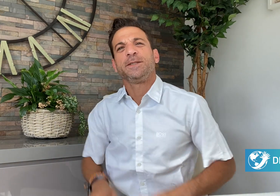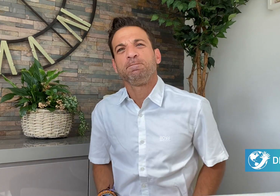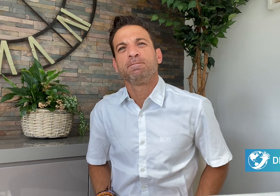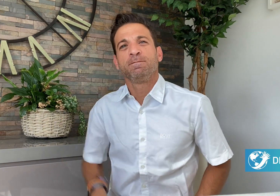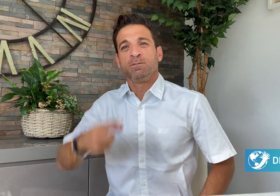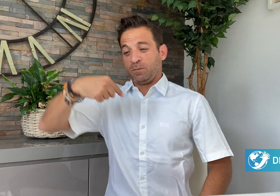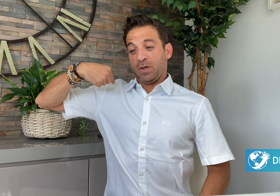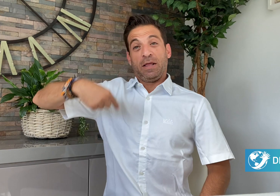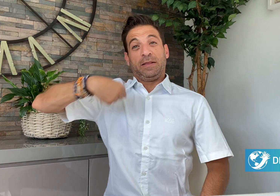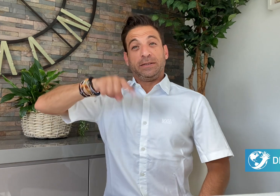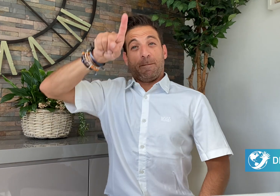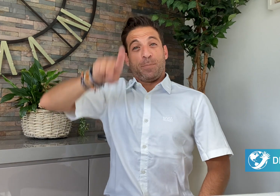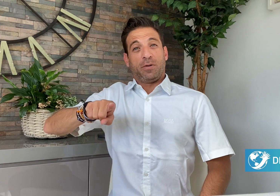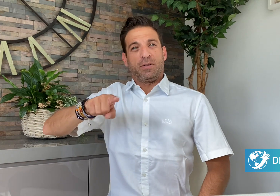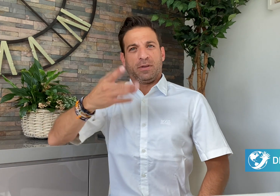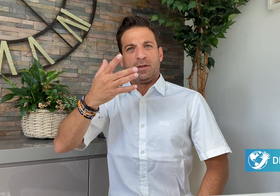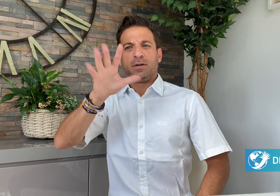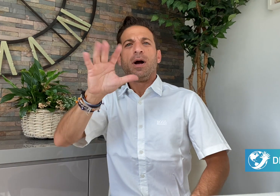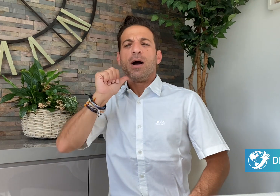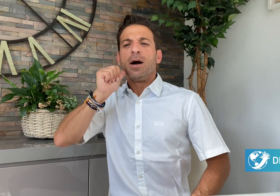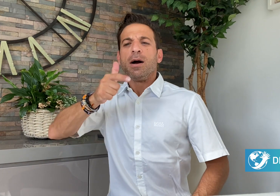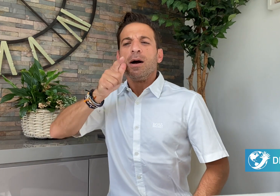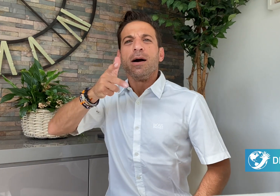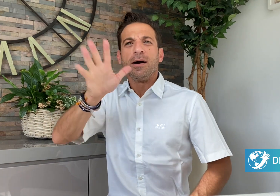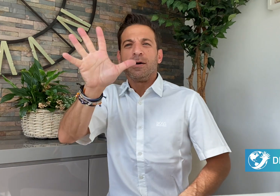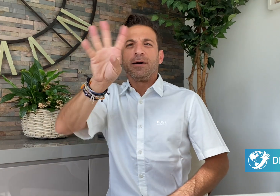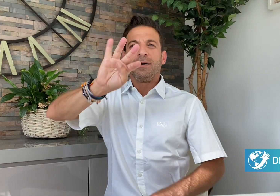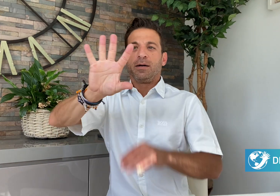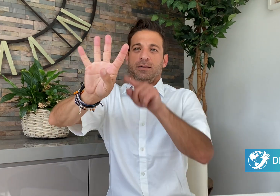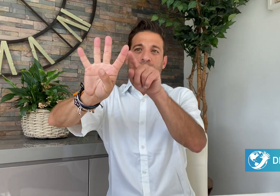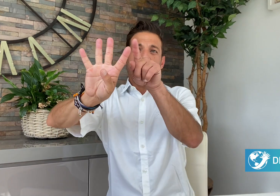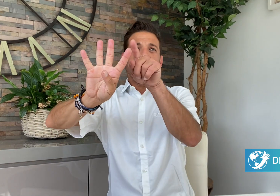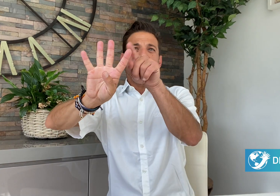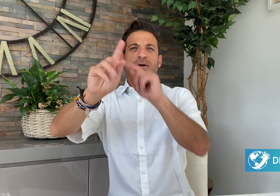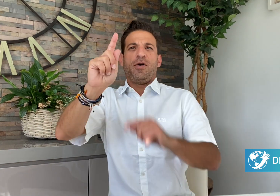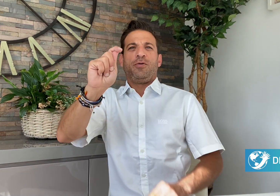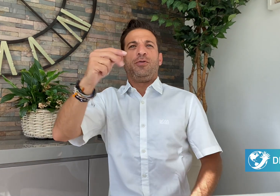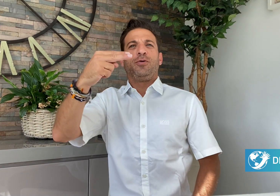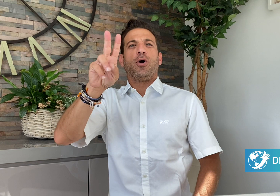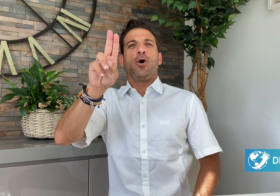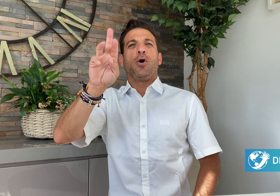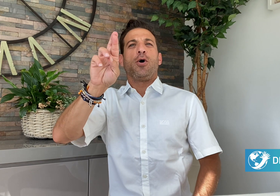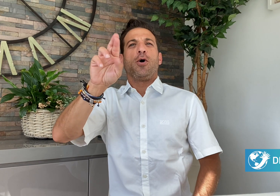DeafGPS discusses issues with Interpreters on TV.